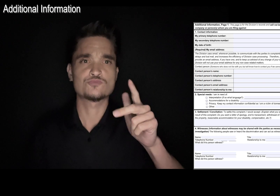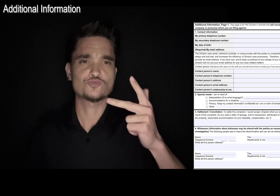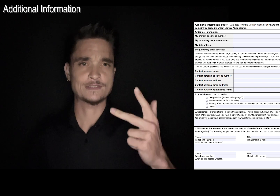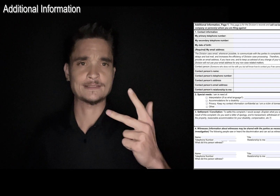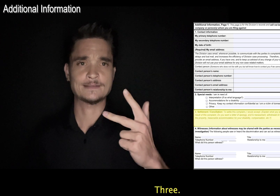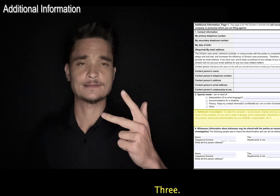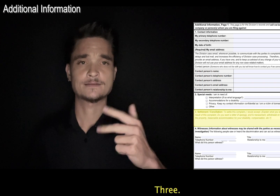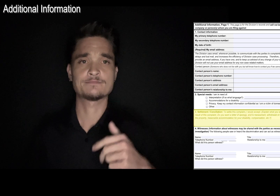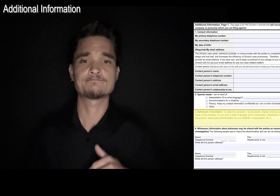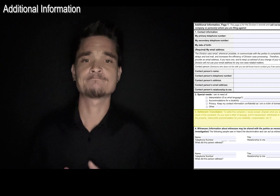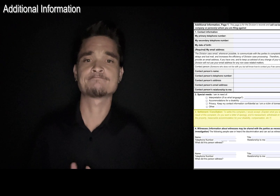Three.